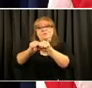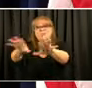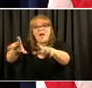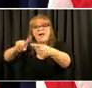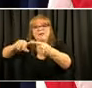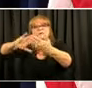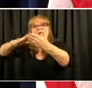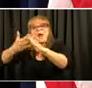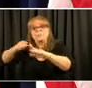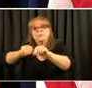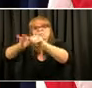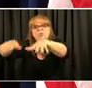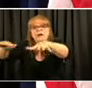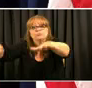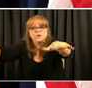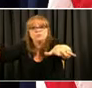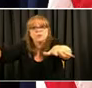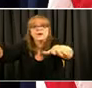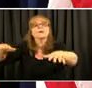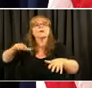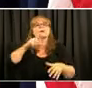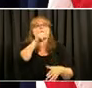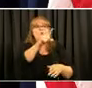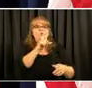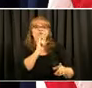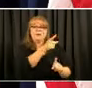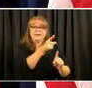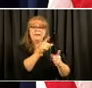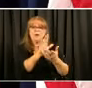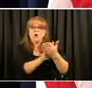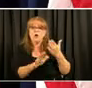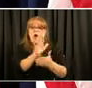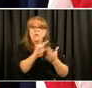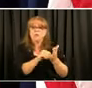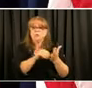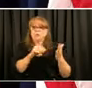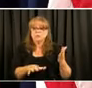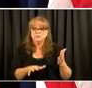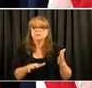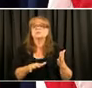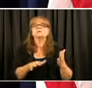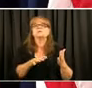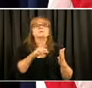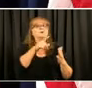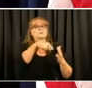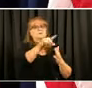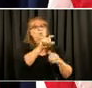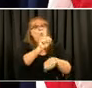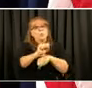retail or restaurant interact with other members of the community and dr hurley he will talk about